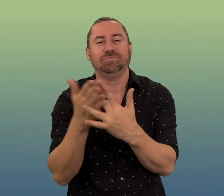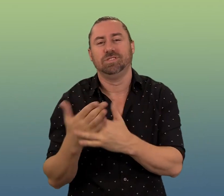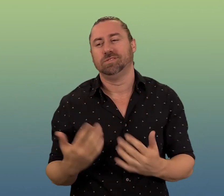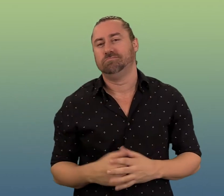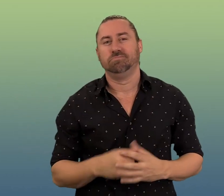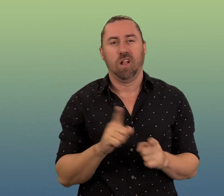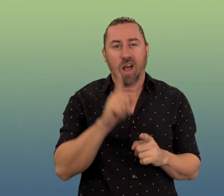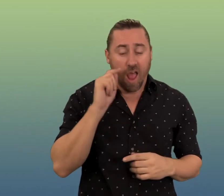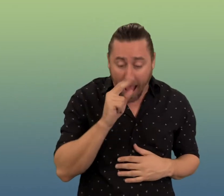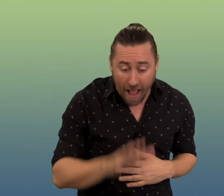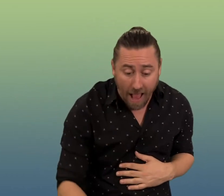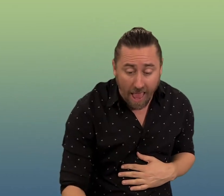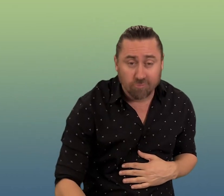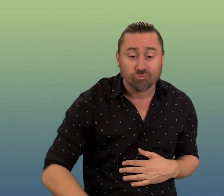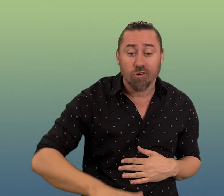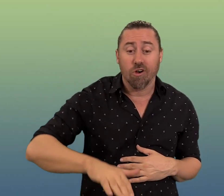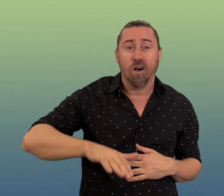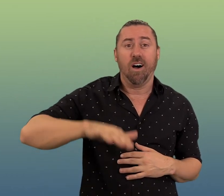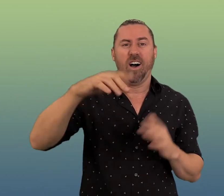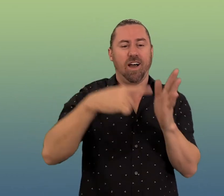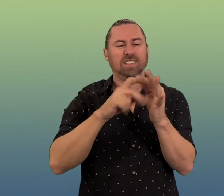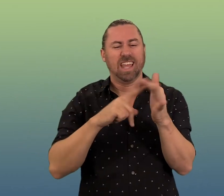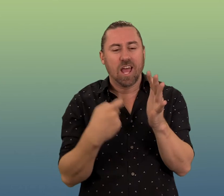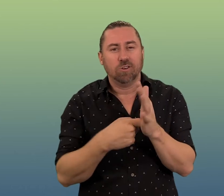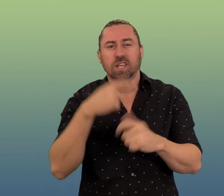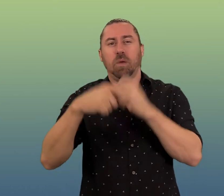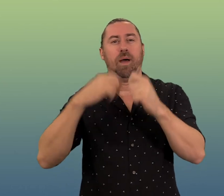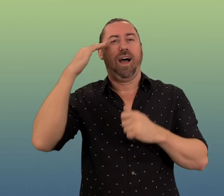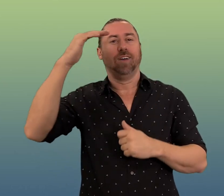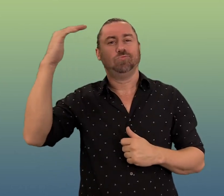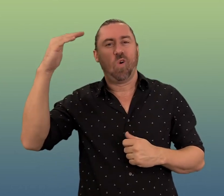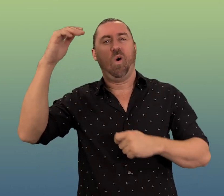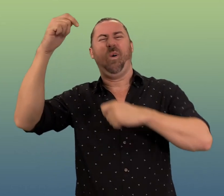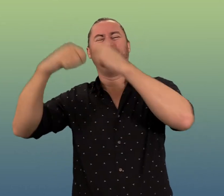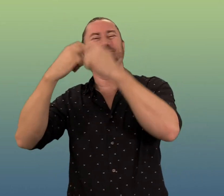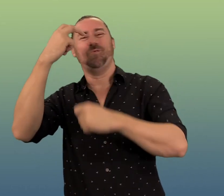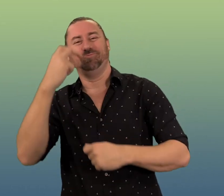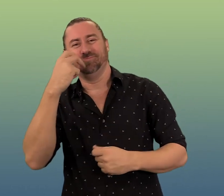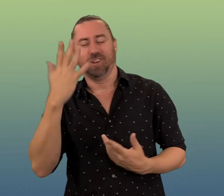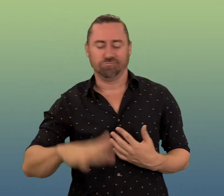Typical life stages include infancy, childhood, adolescence, adulthood and old age.